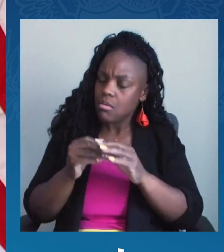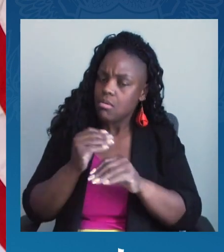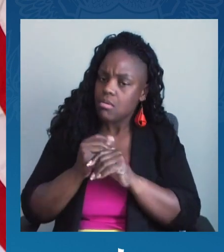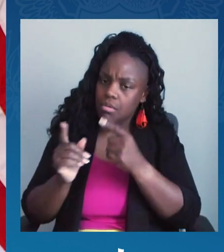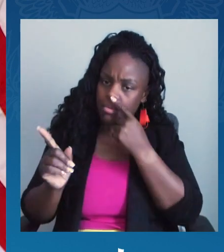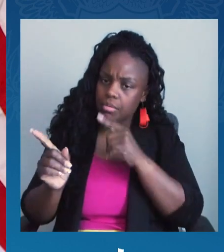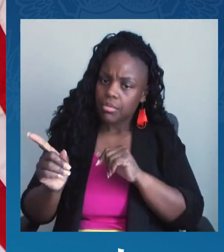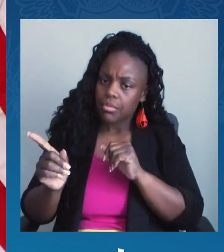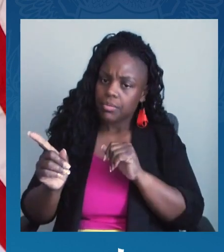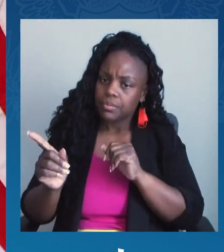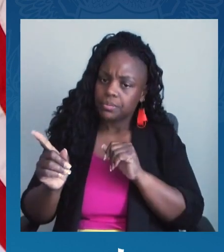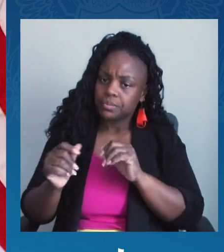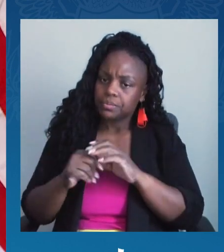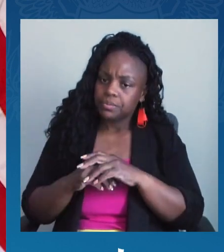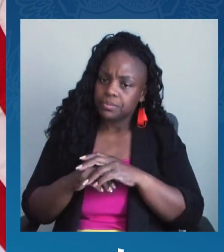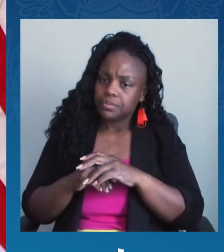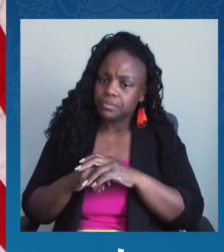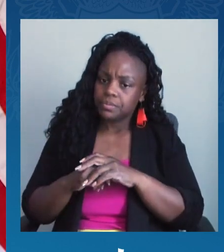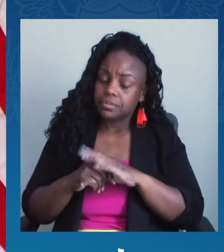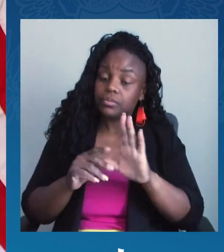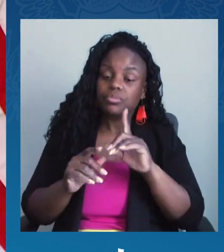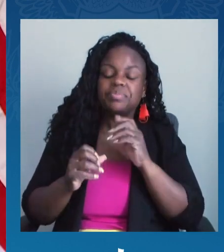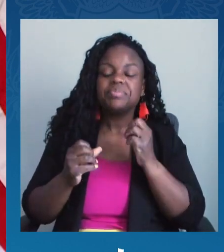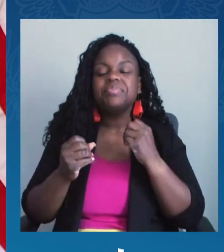Many of us grew up going to church.